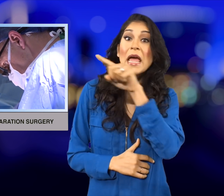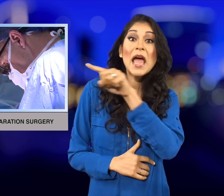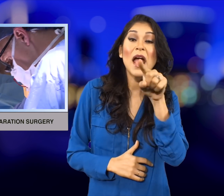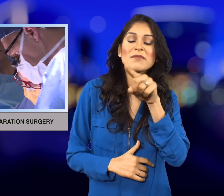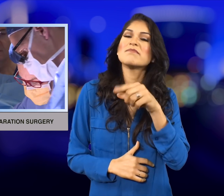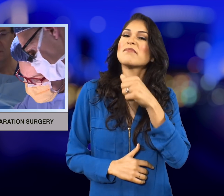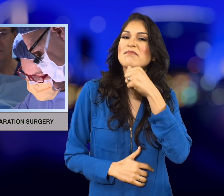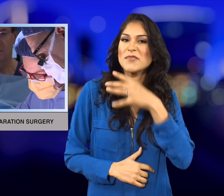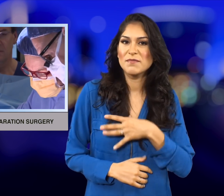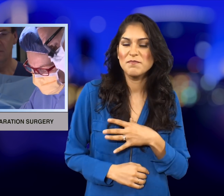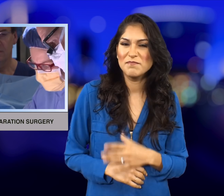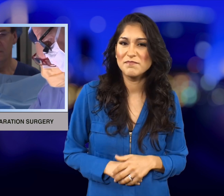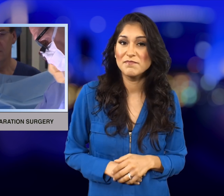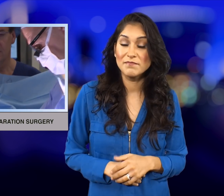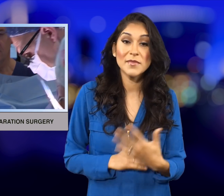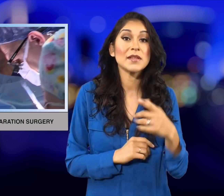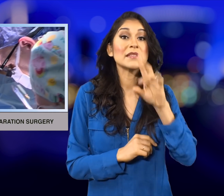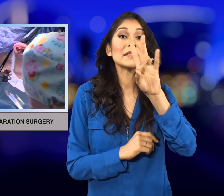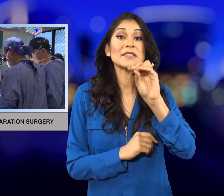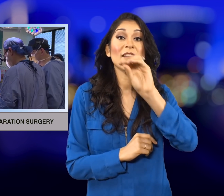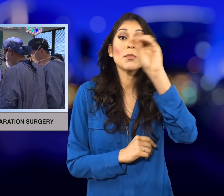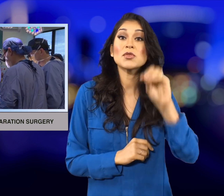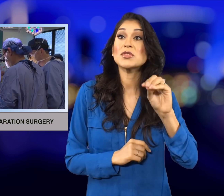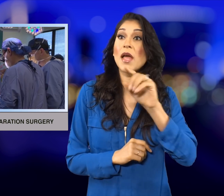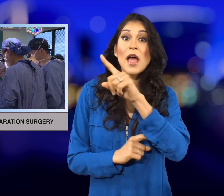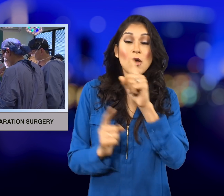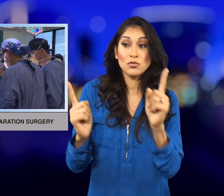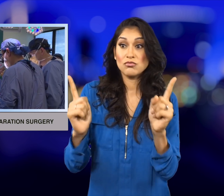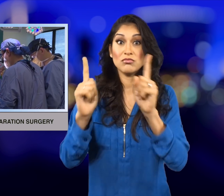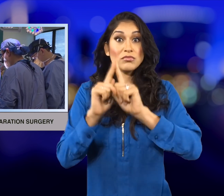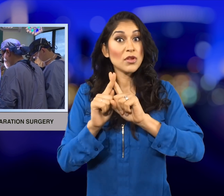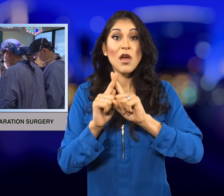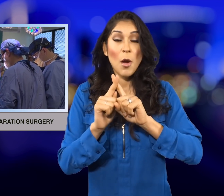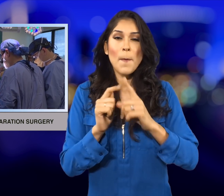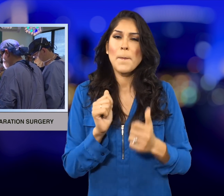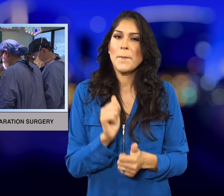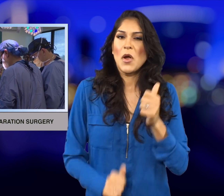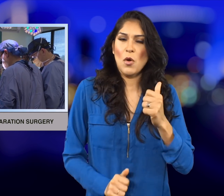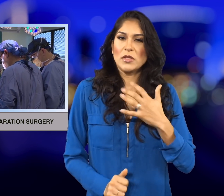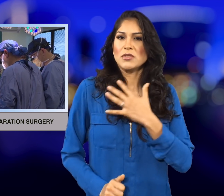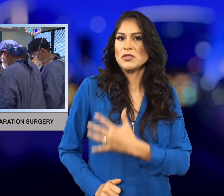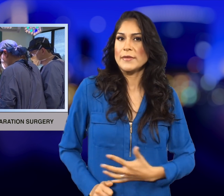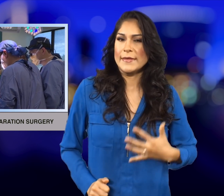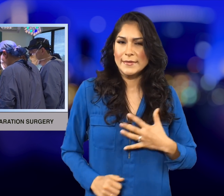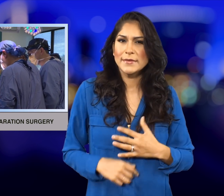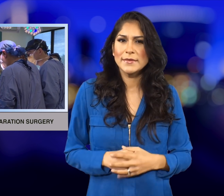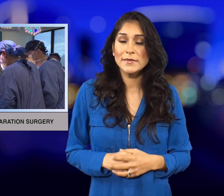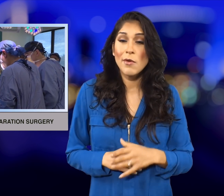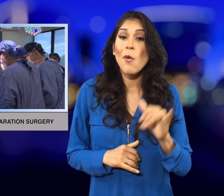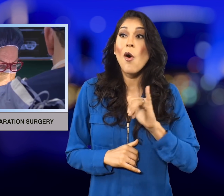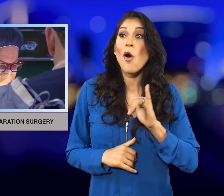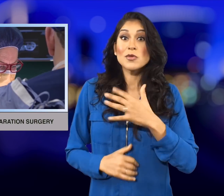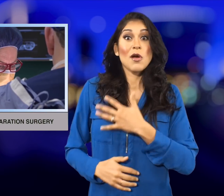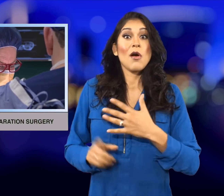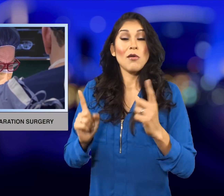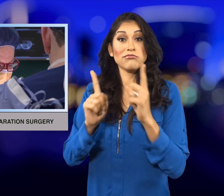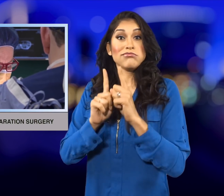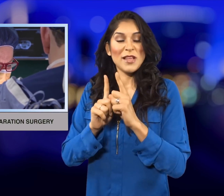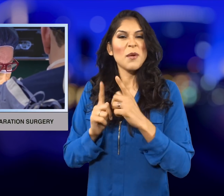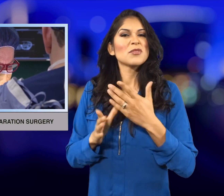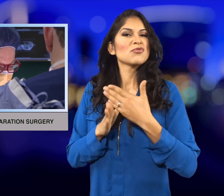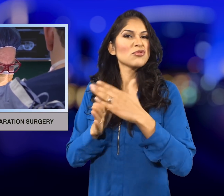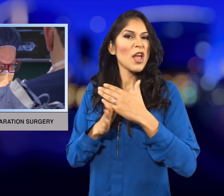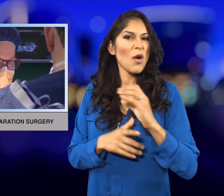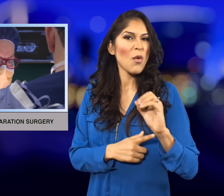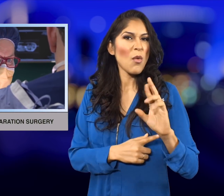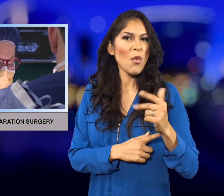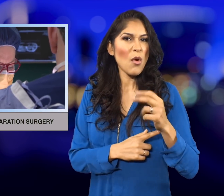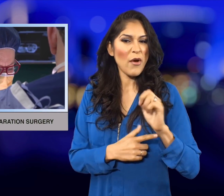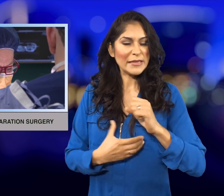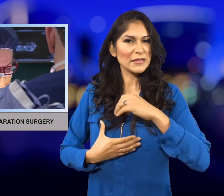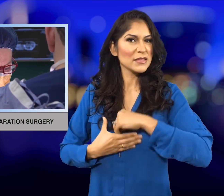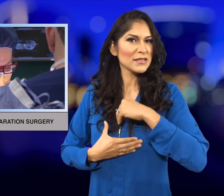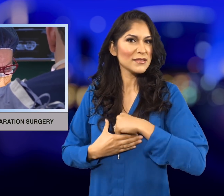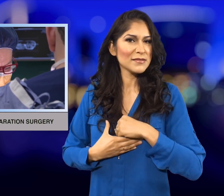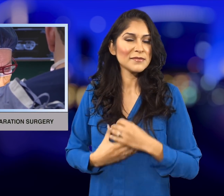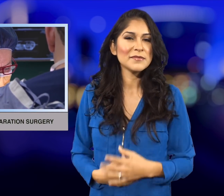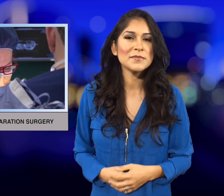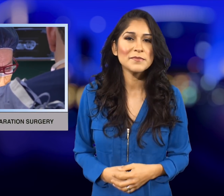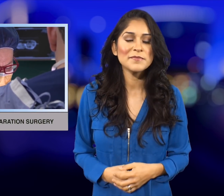75% are female and 70% are joined at the chest and share organs with one another.